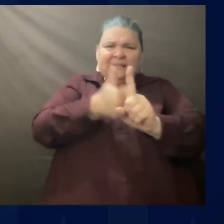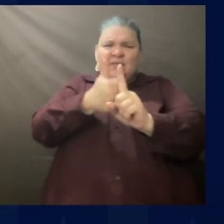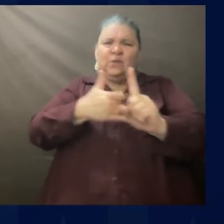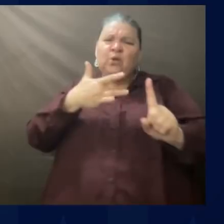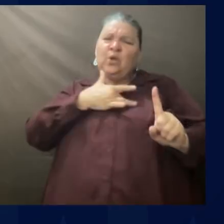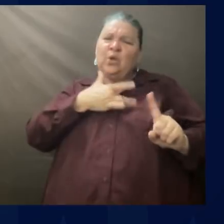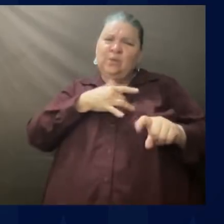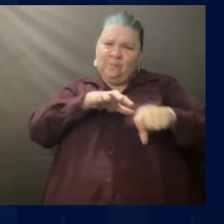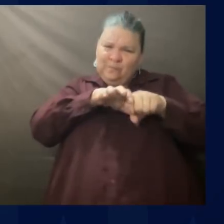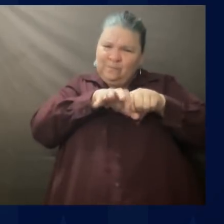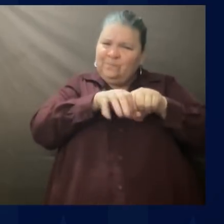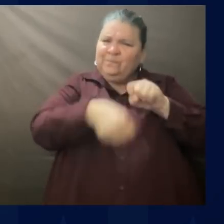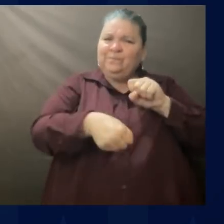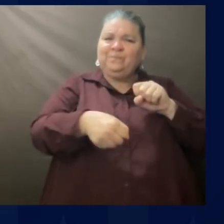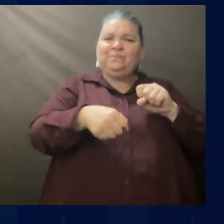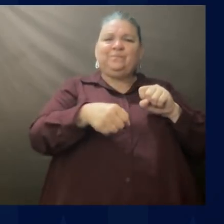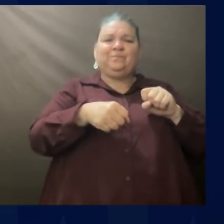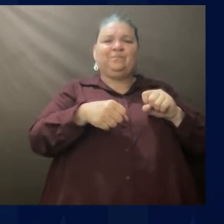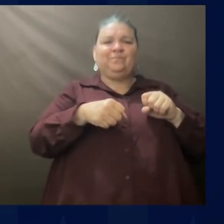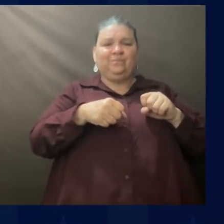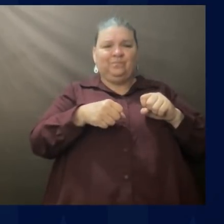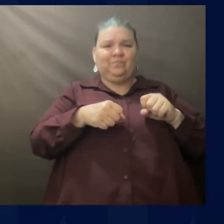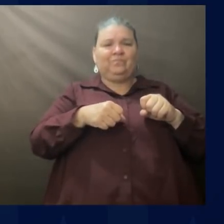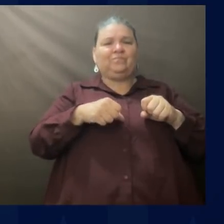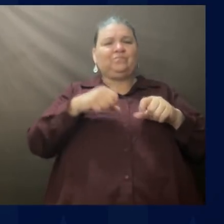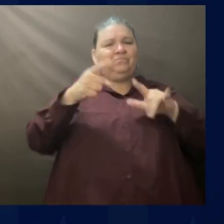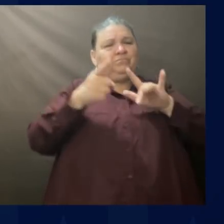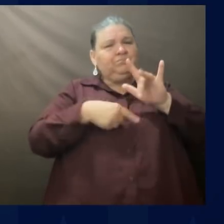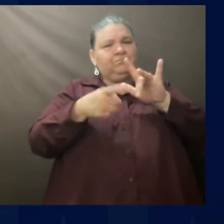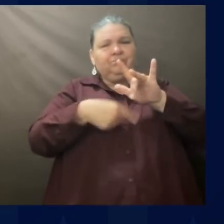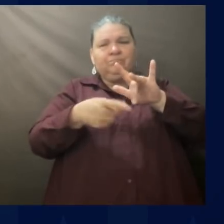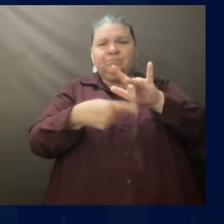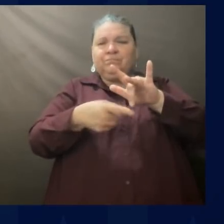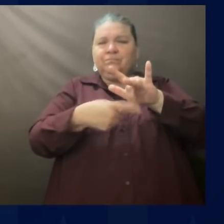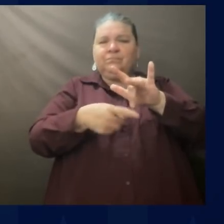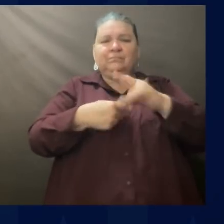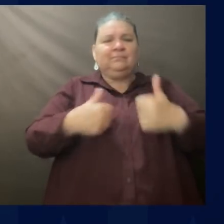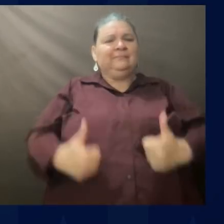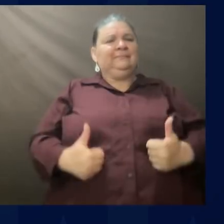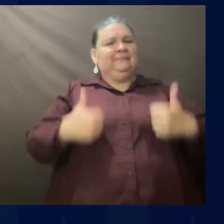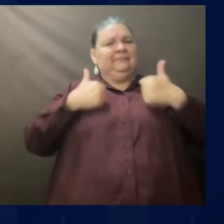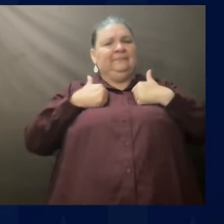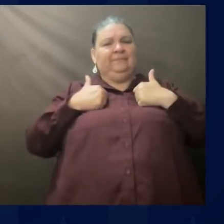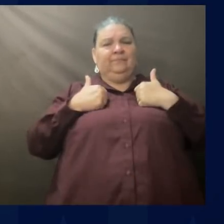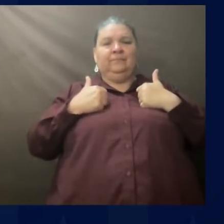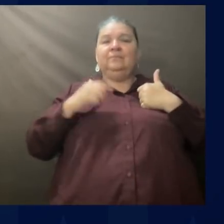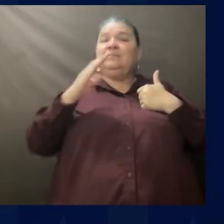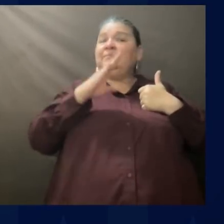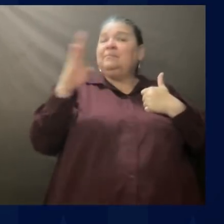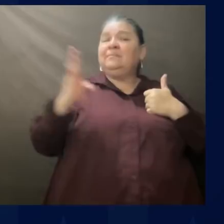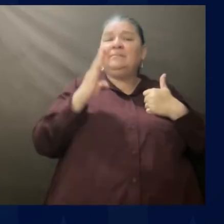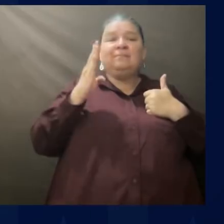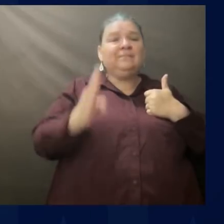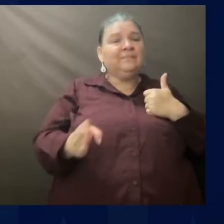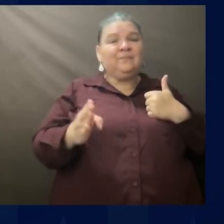and lives that will never be the same. We see in the hundreds of graves here in Section 60,